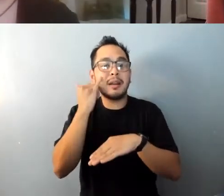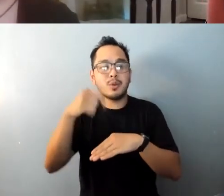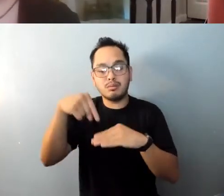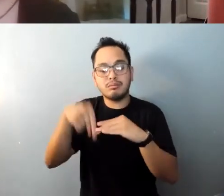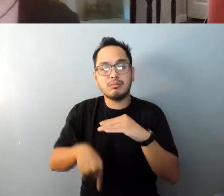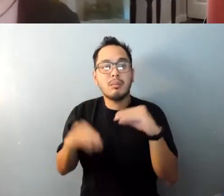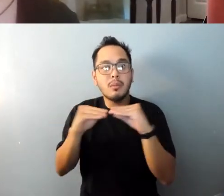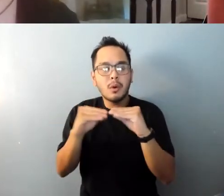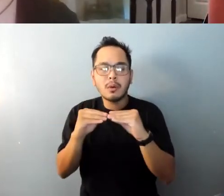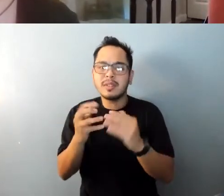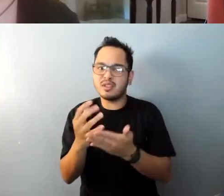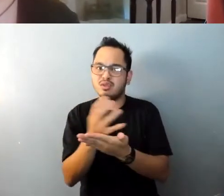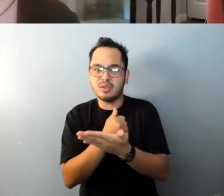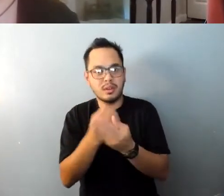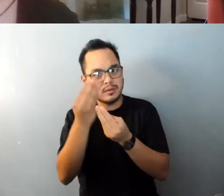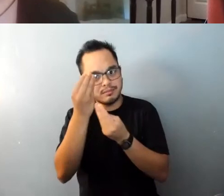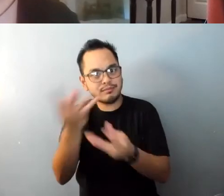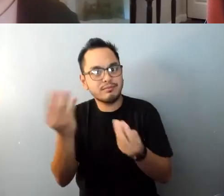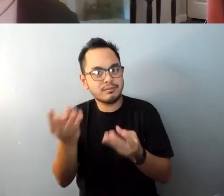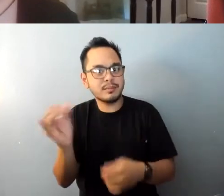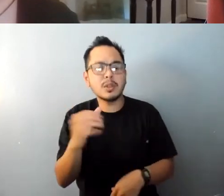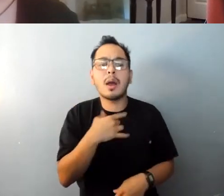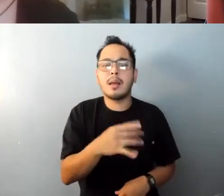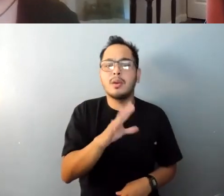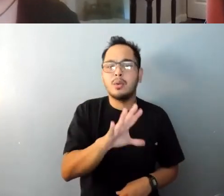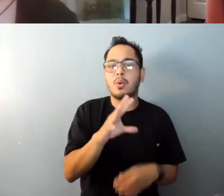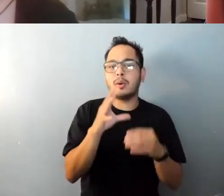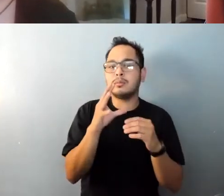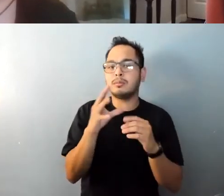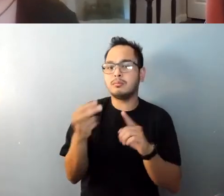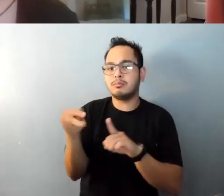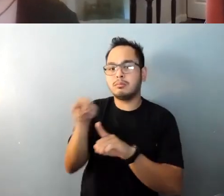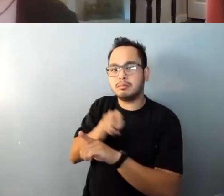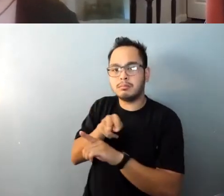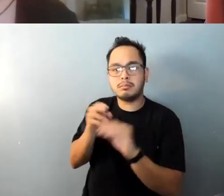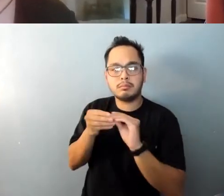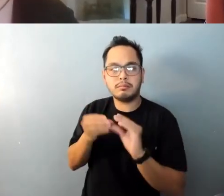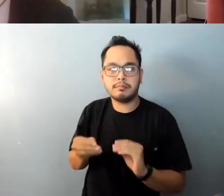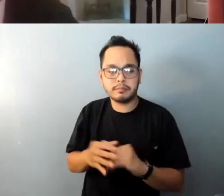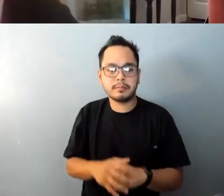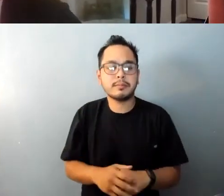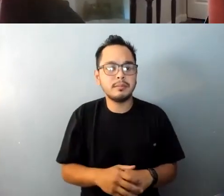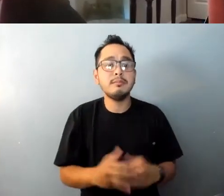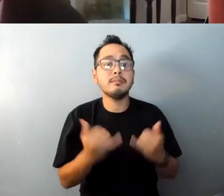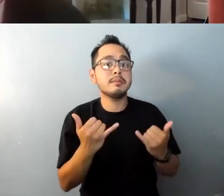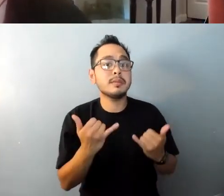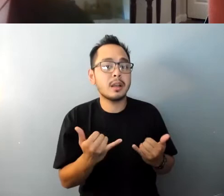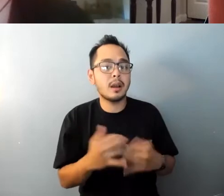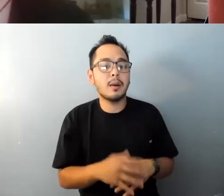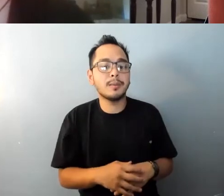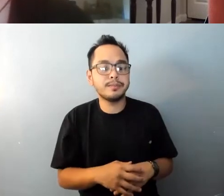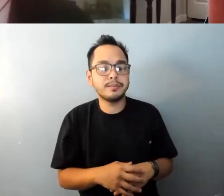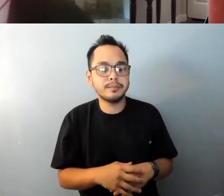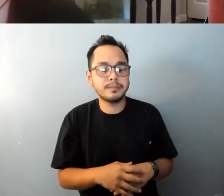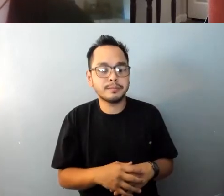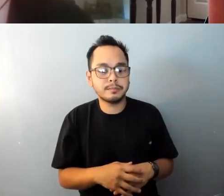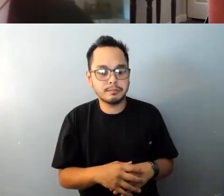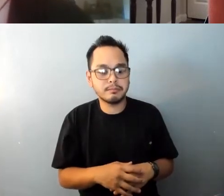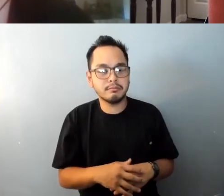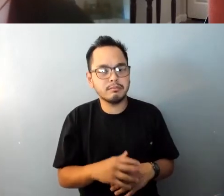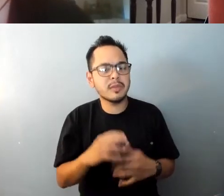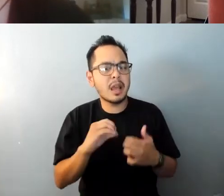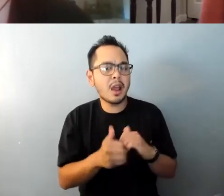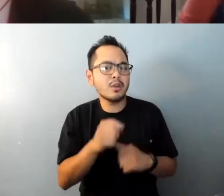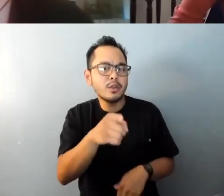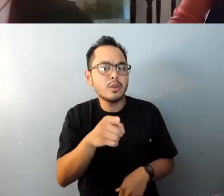telling. So I really like the way you have told this. I want to ask now, about the way